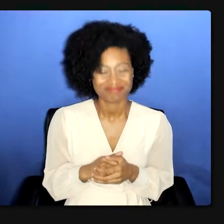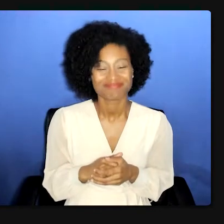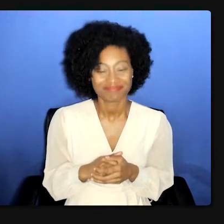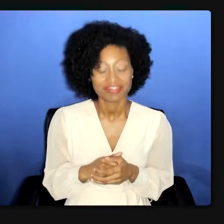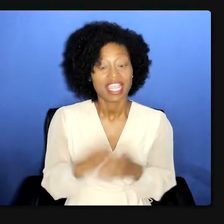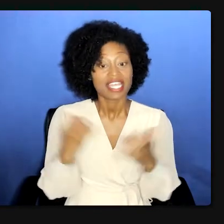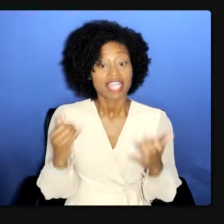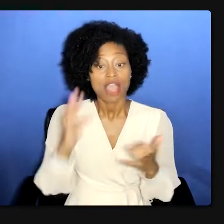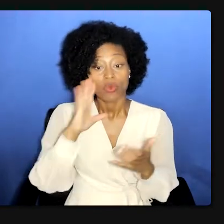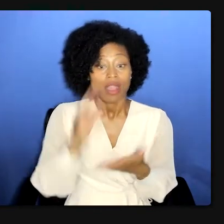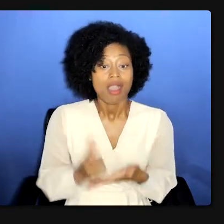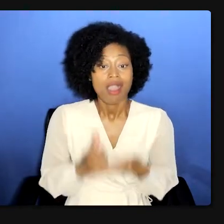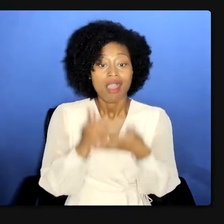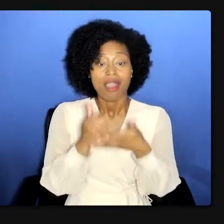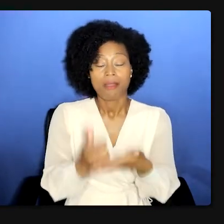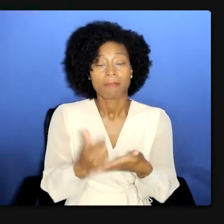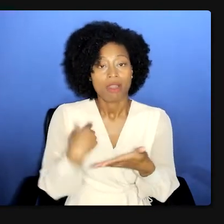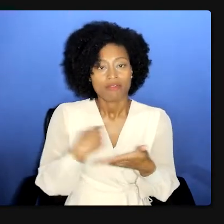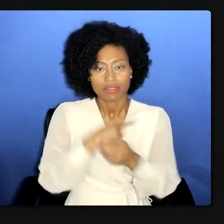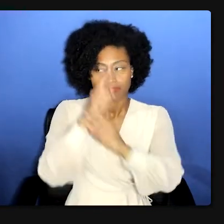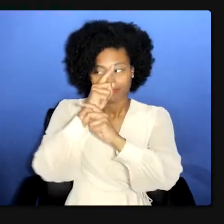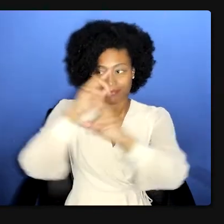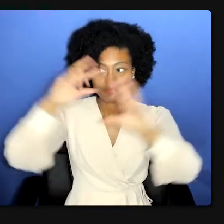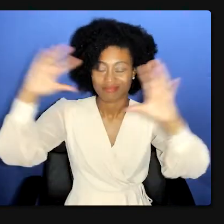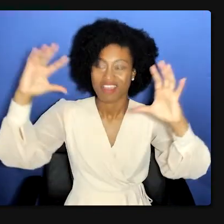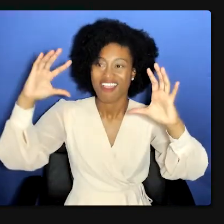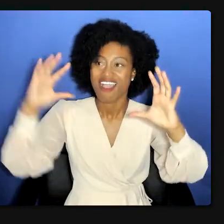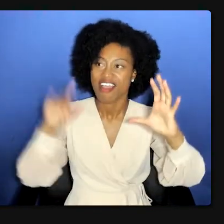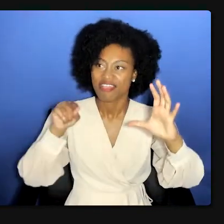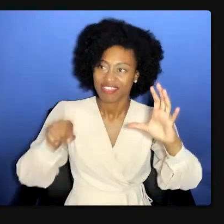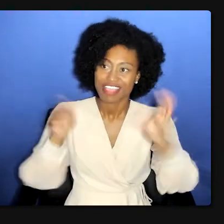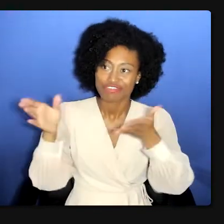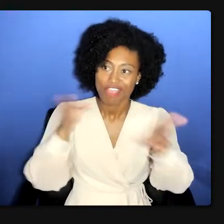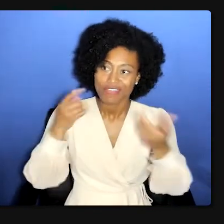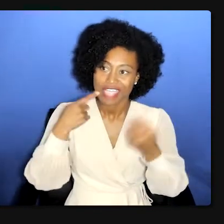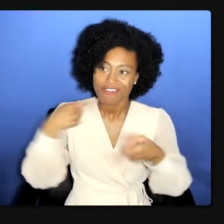This will shed some light on the efficacy of the service through a customer lens.